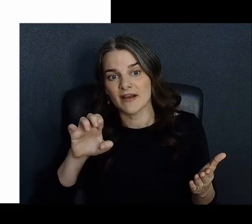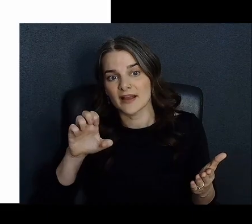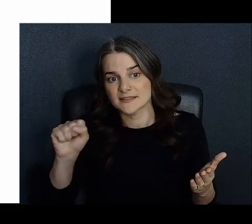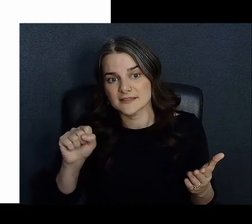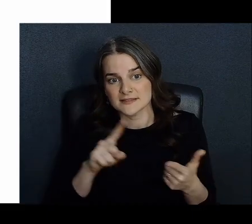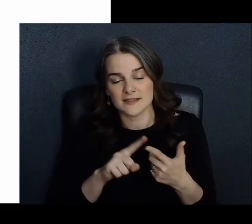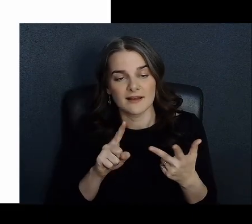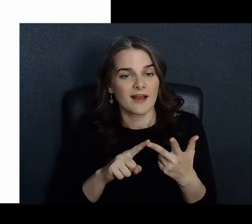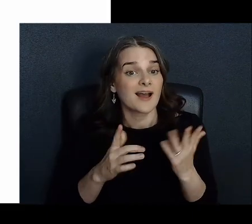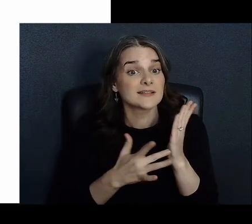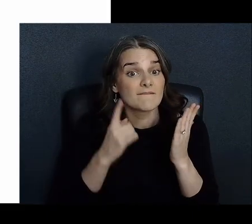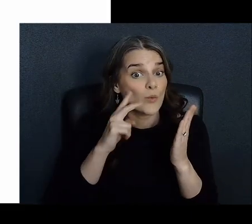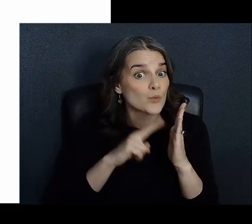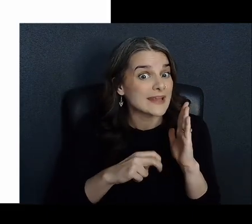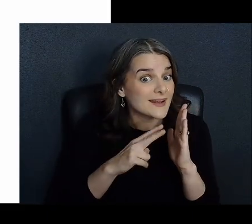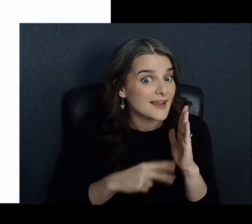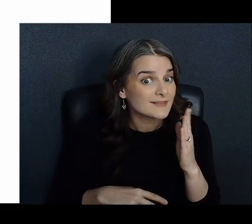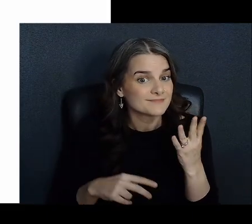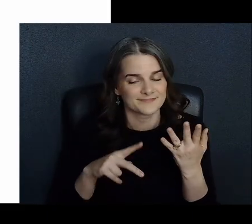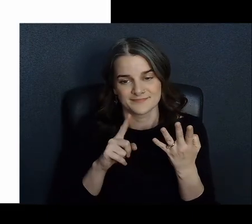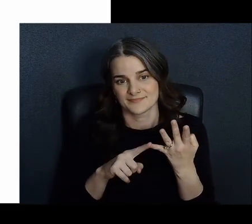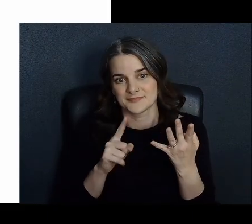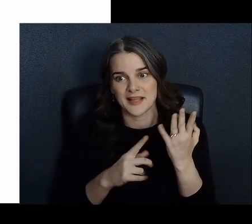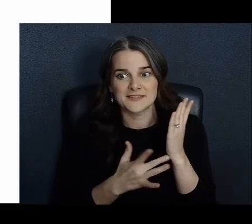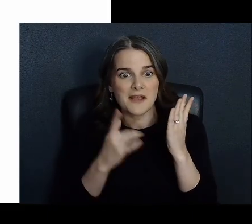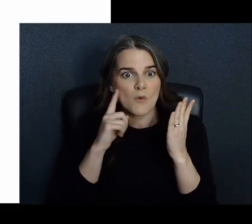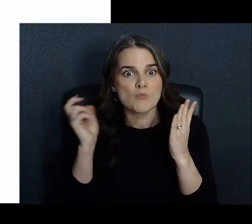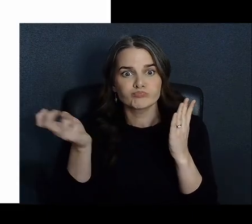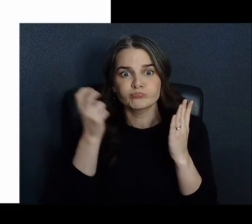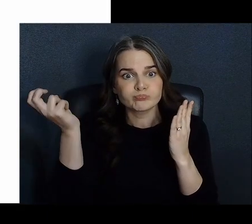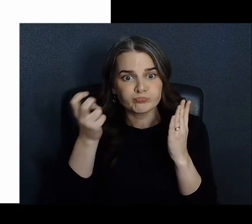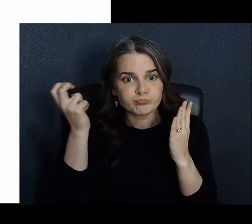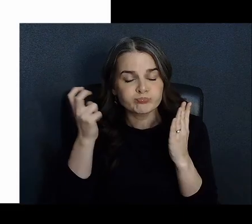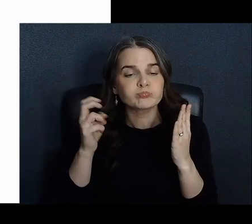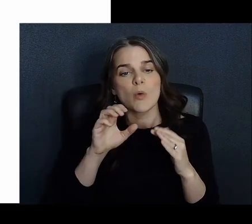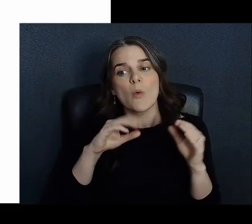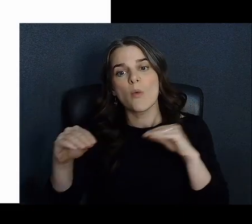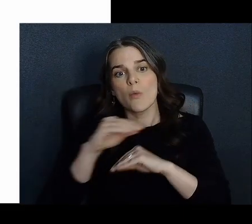We'll get into technology for getting around, orientation and mobility a little bit.